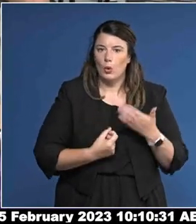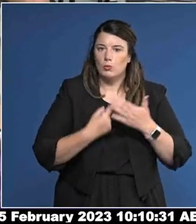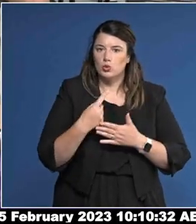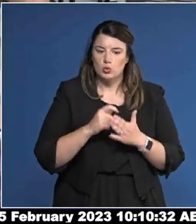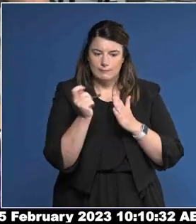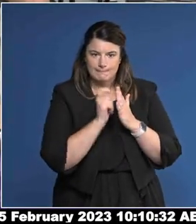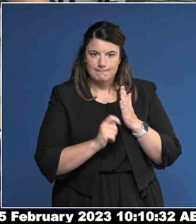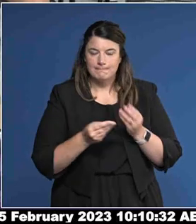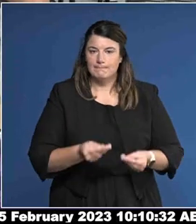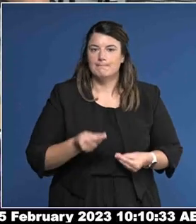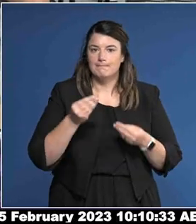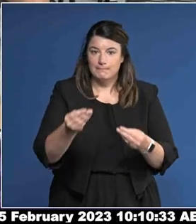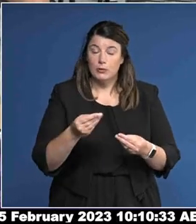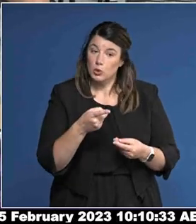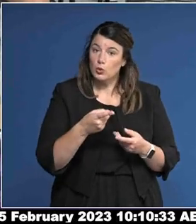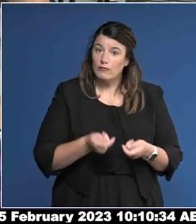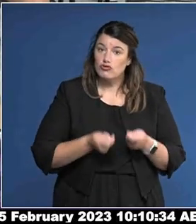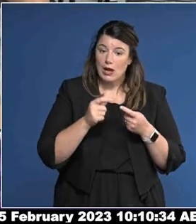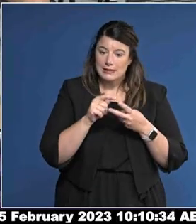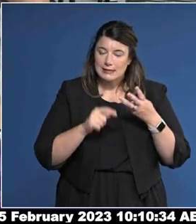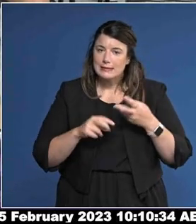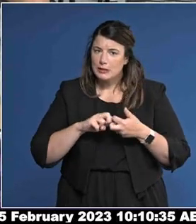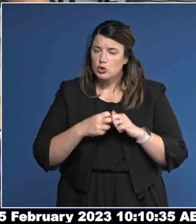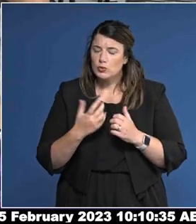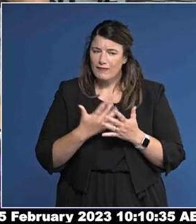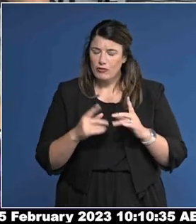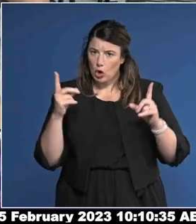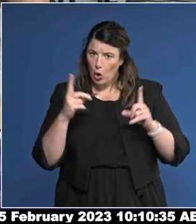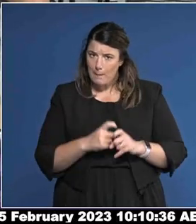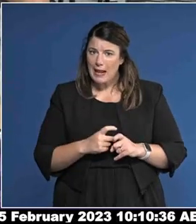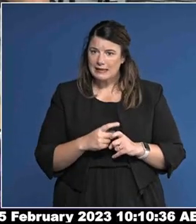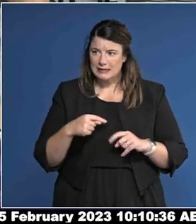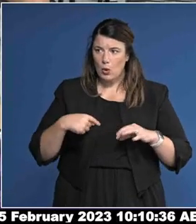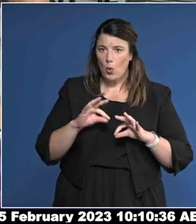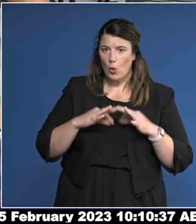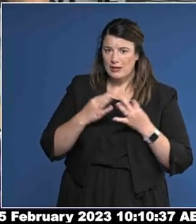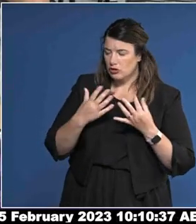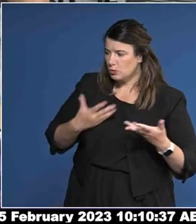you've raised some issues of some complexity that I think would more appropriately be dealt with on proper instruction and in a document.